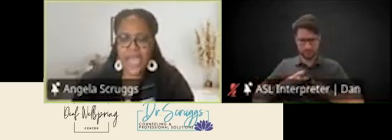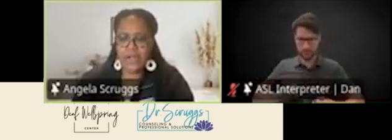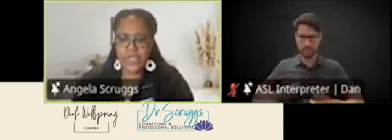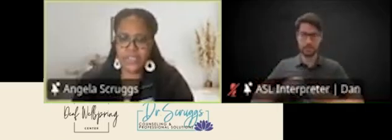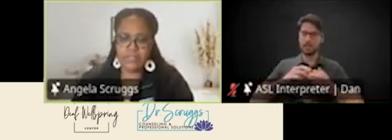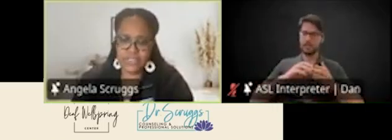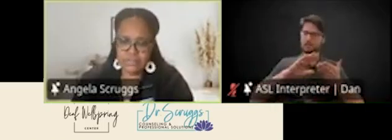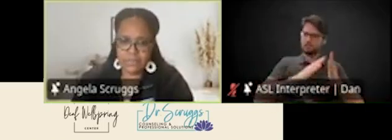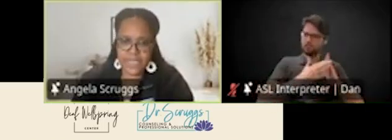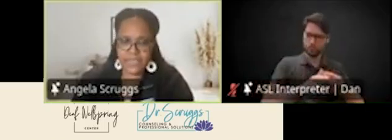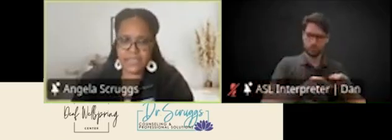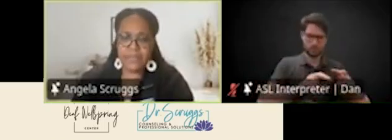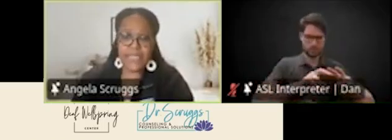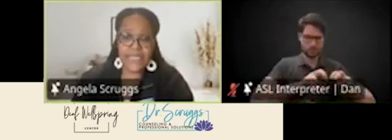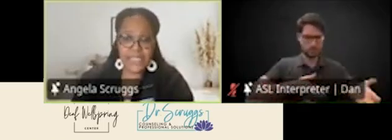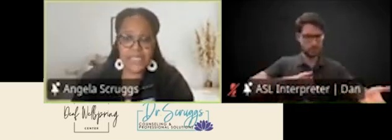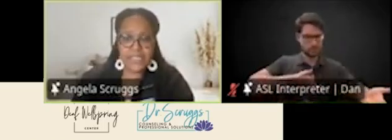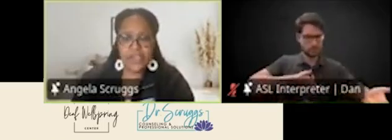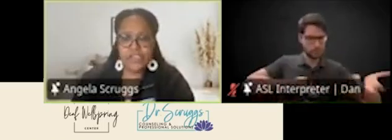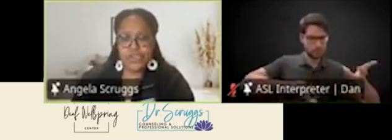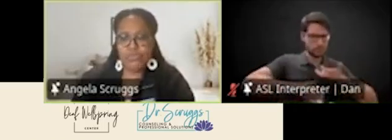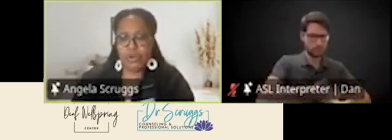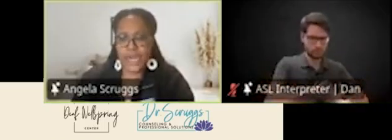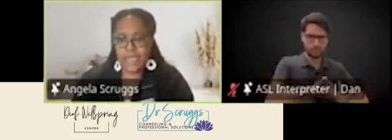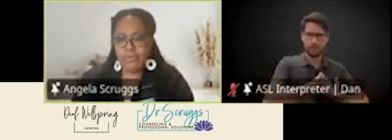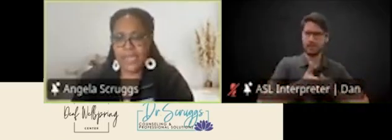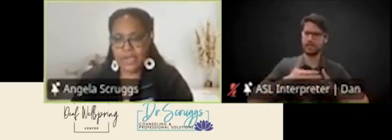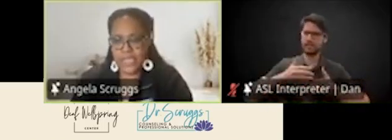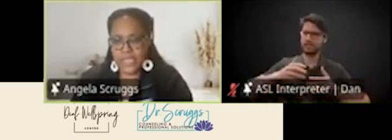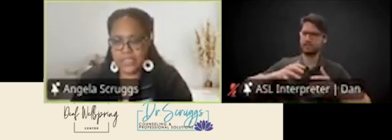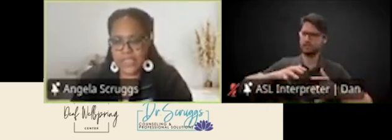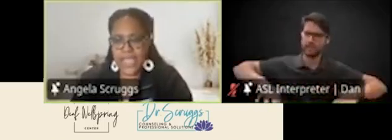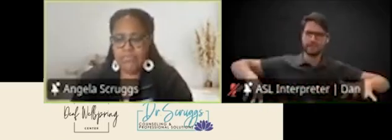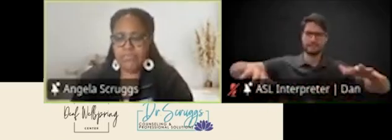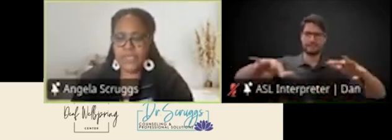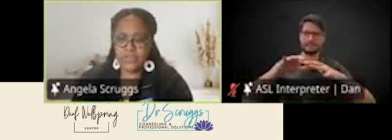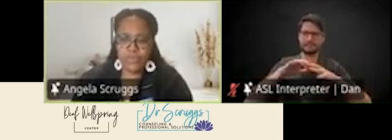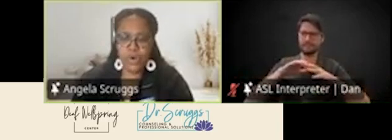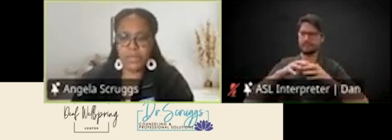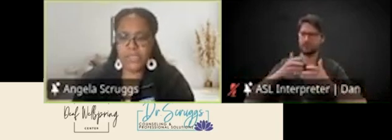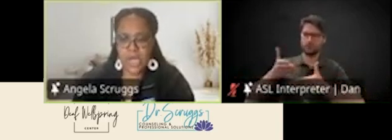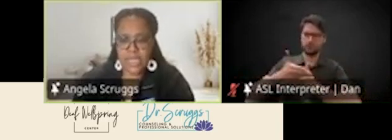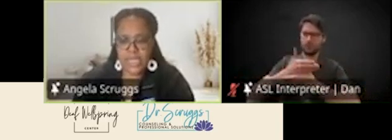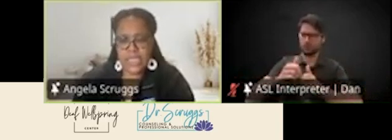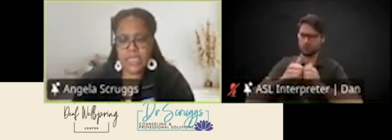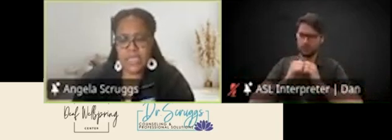And how do we use those spaces and places to break barriers and build more belonging,